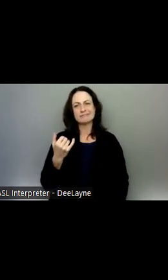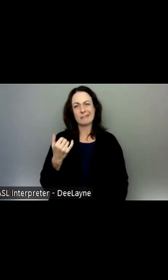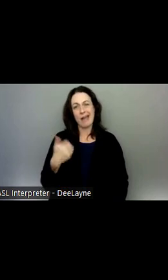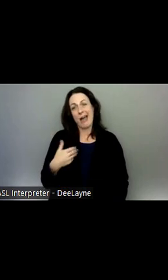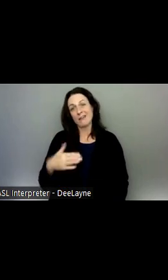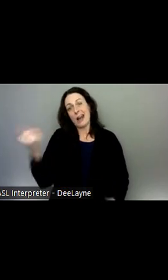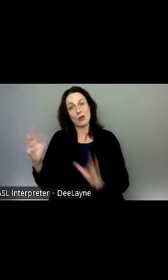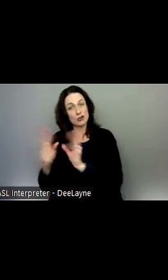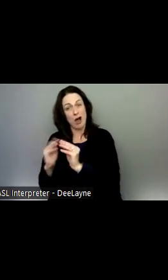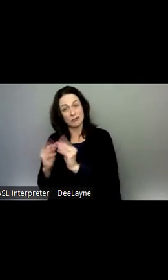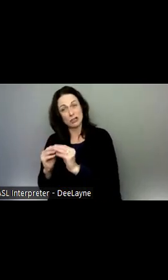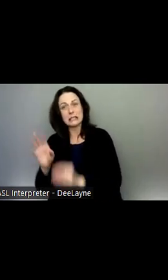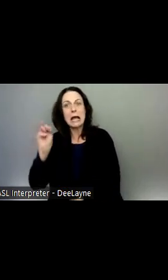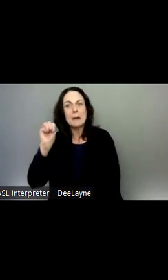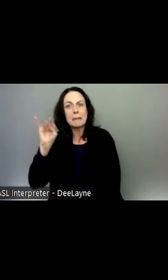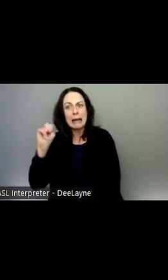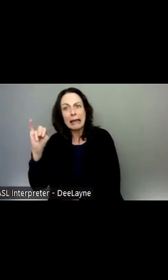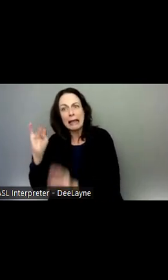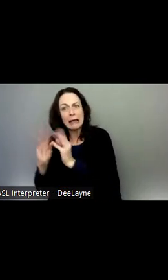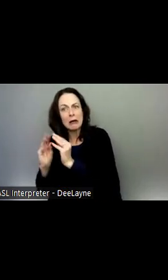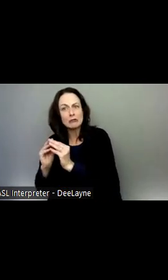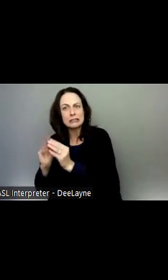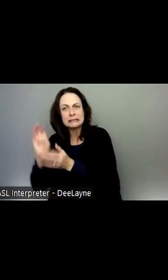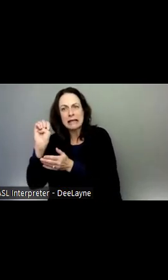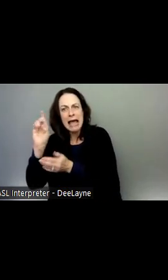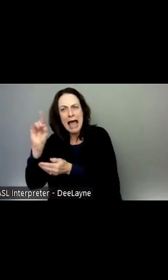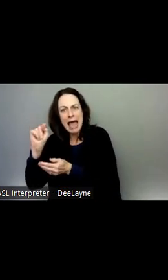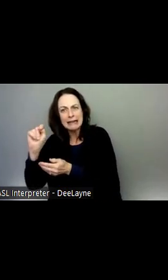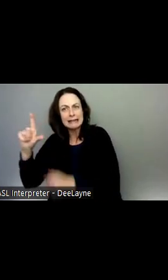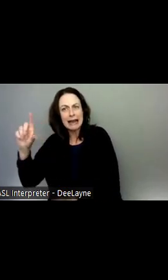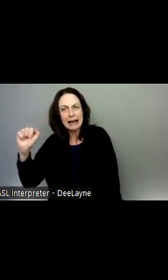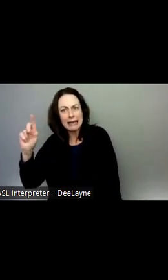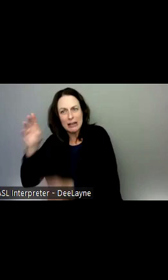like mini conference ED @ LEAD that focuses on arts education